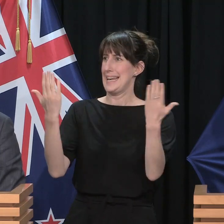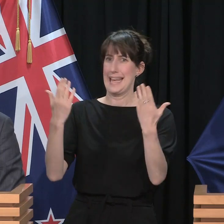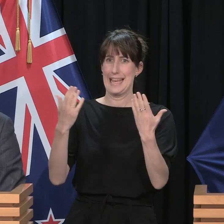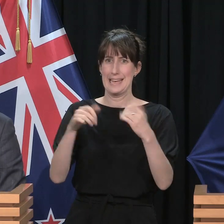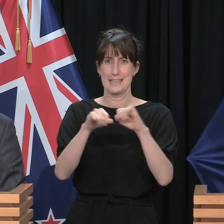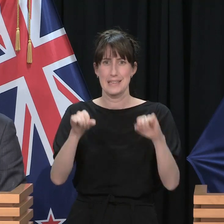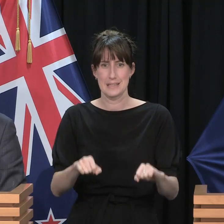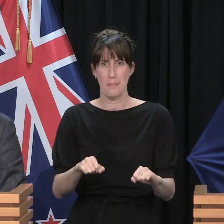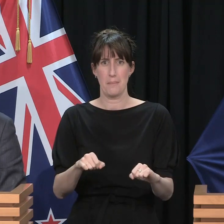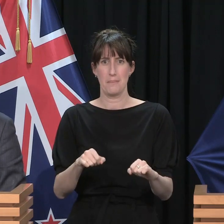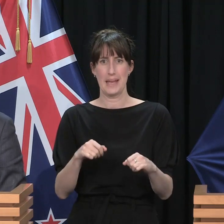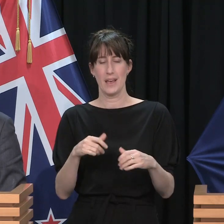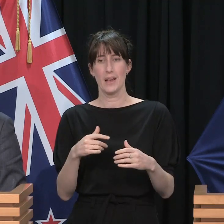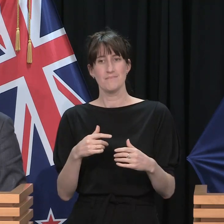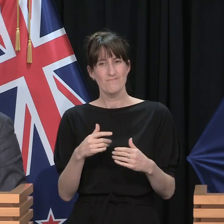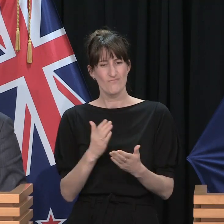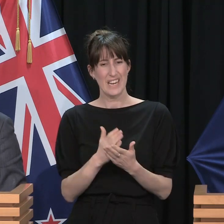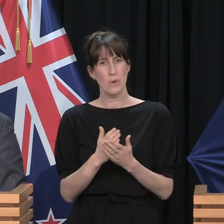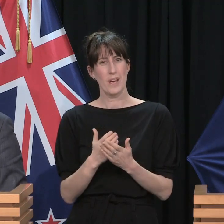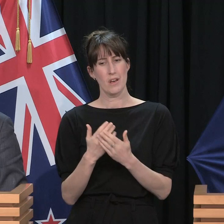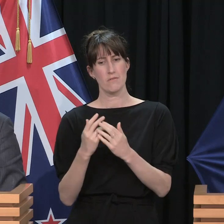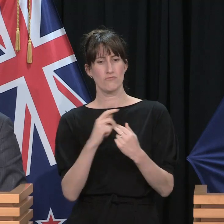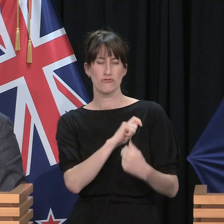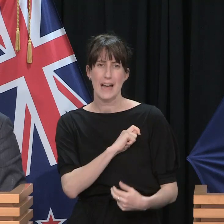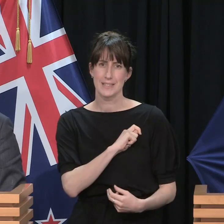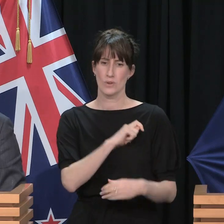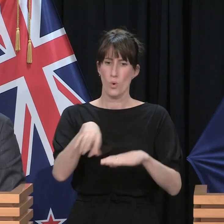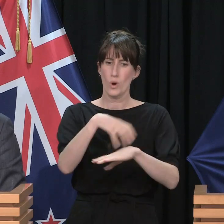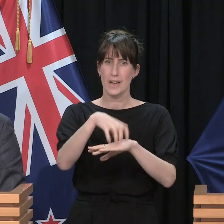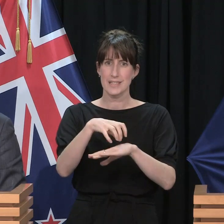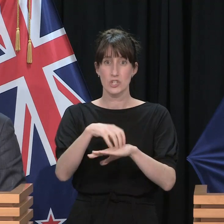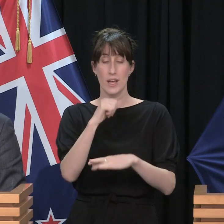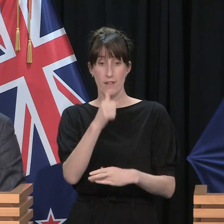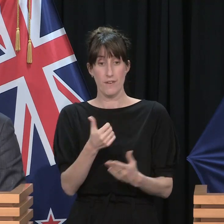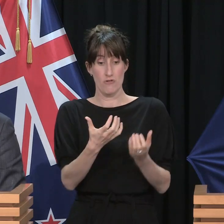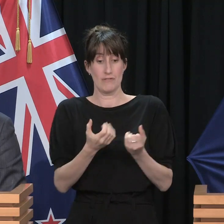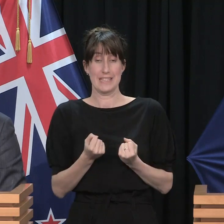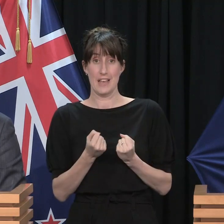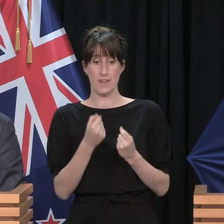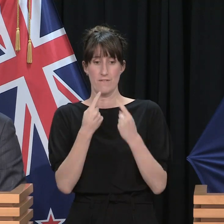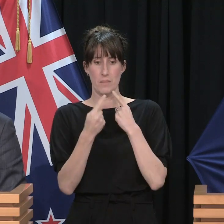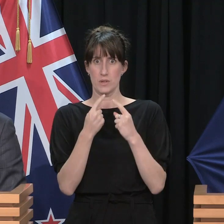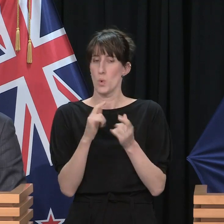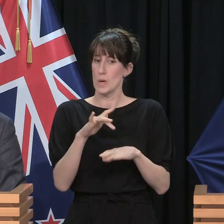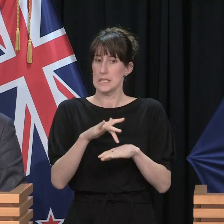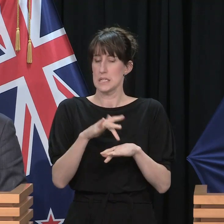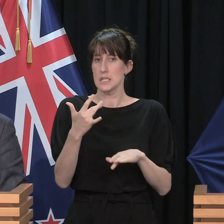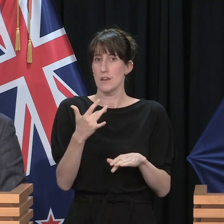clear here. The system - like all systems - relied upon the